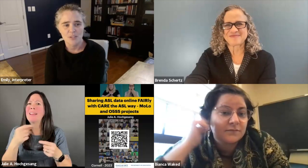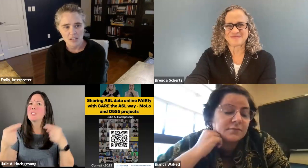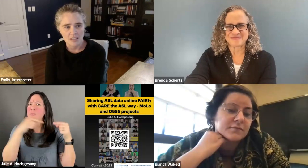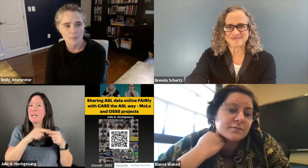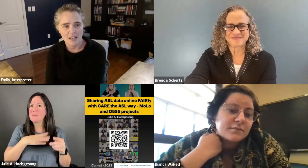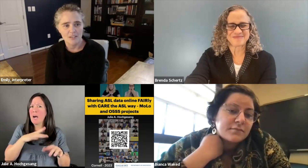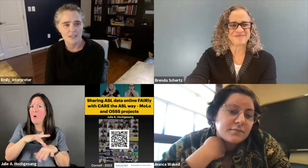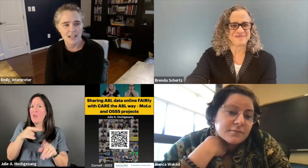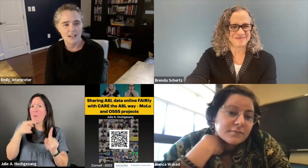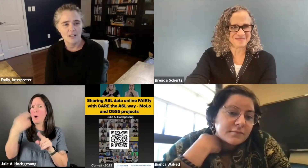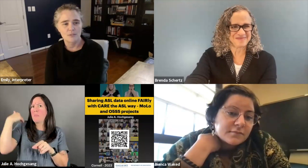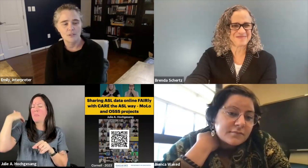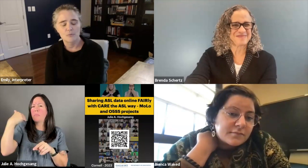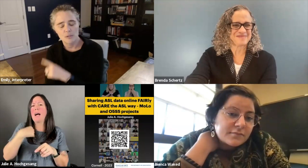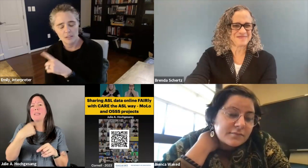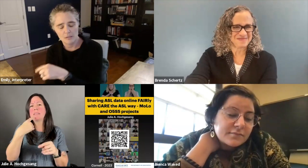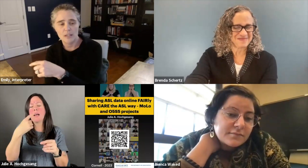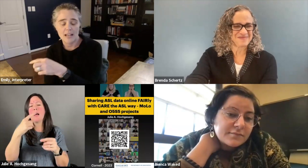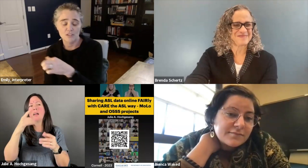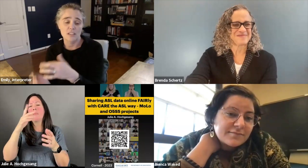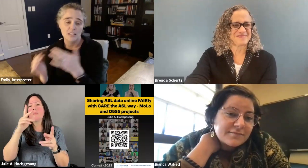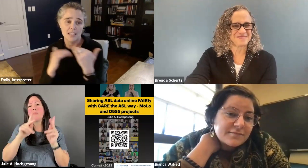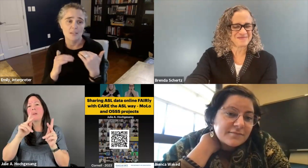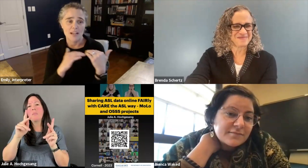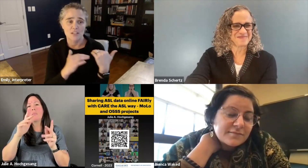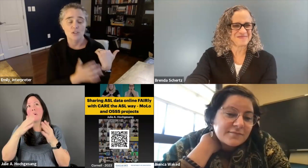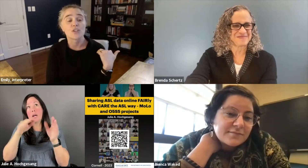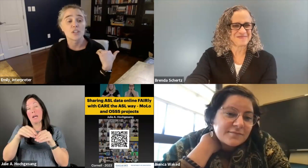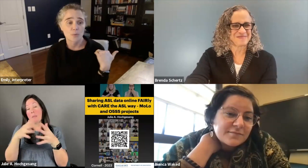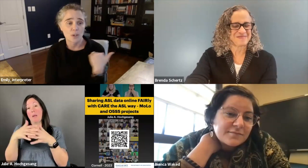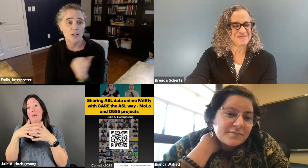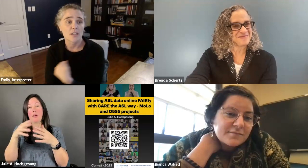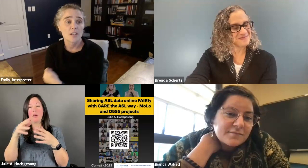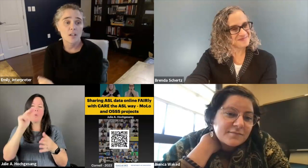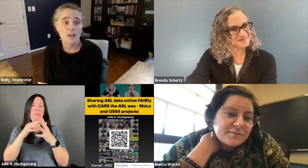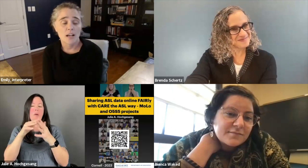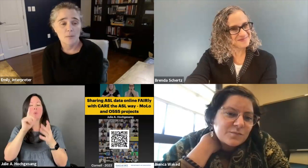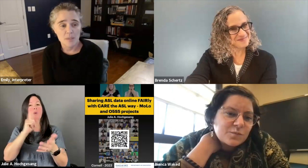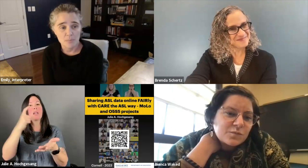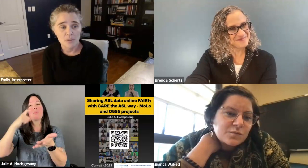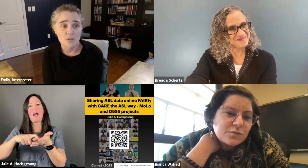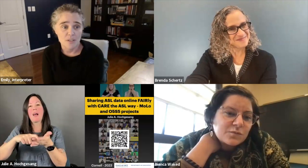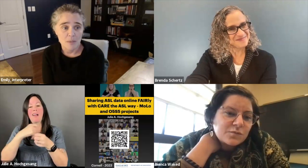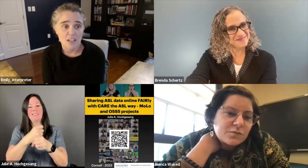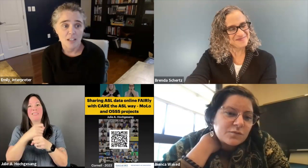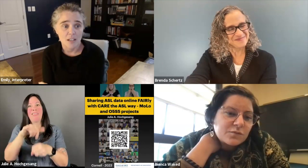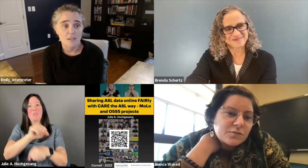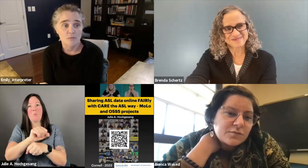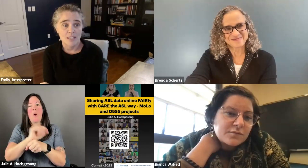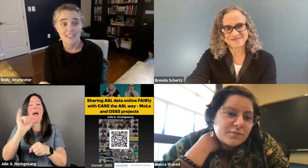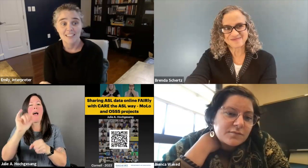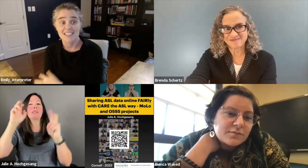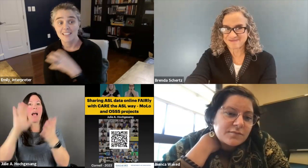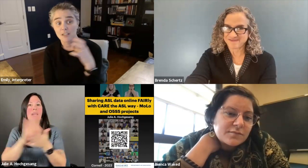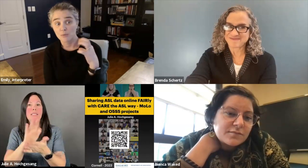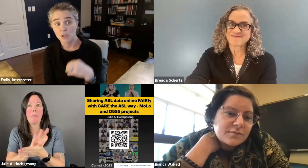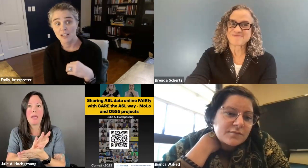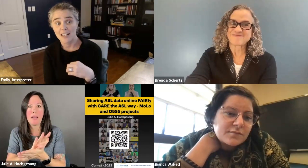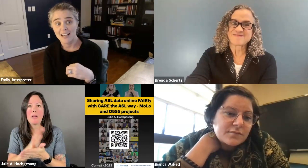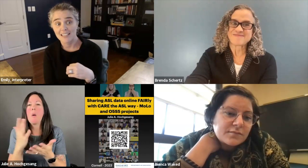talk about how we actually connect back to earlier work people in North America recognizing this work as